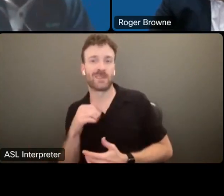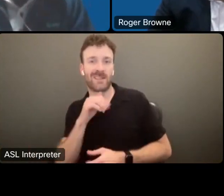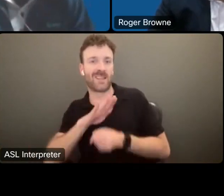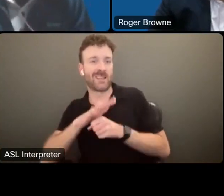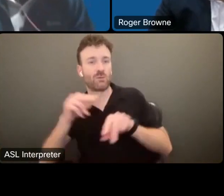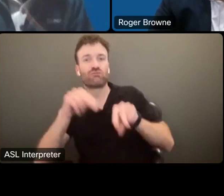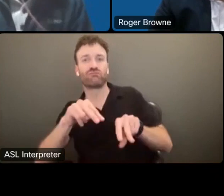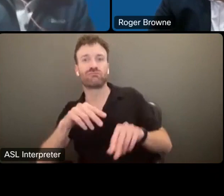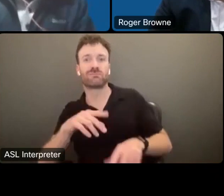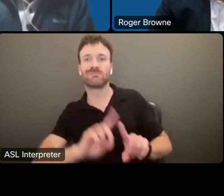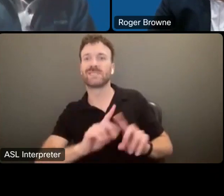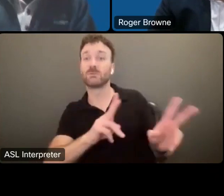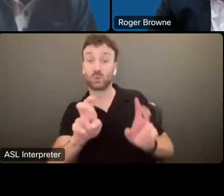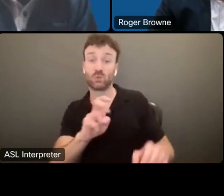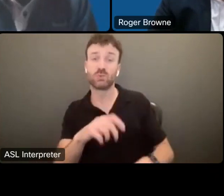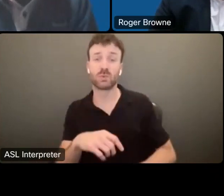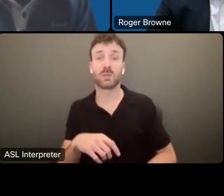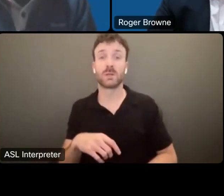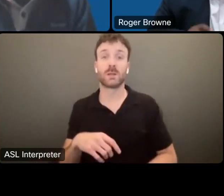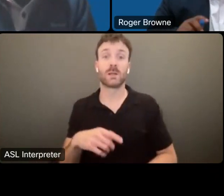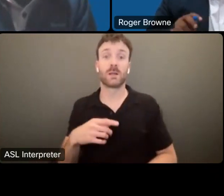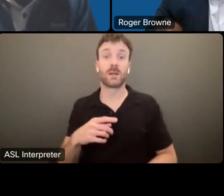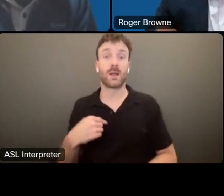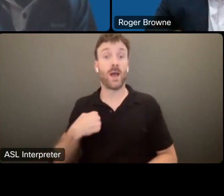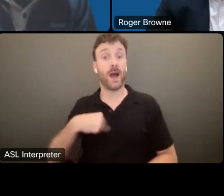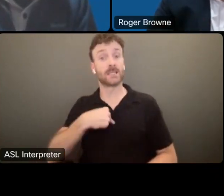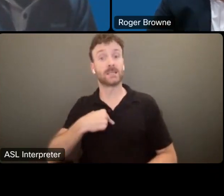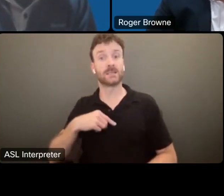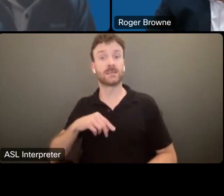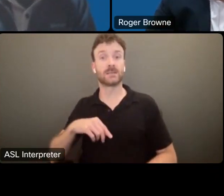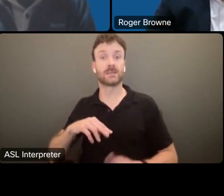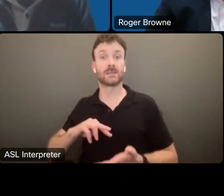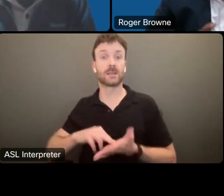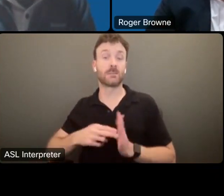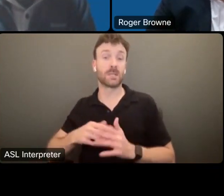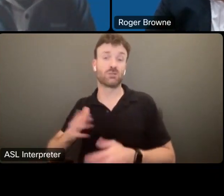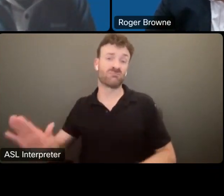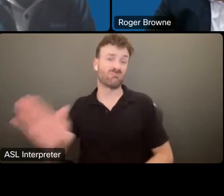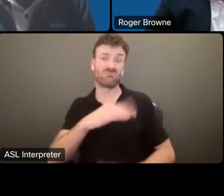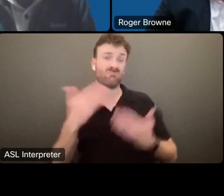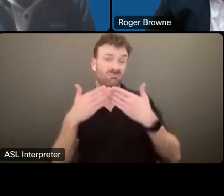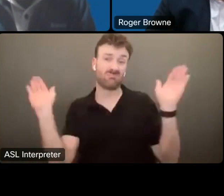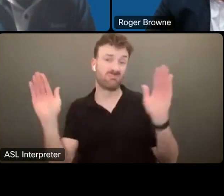these issues, and when I say us, I don't mean just specifically work zone coordination, but across the board.